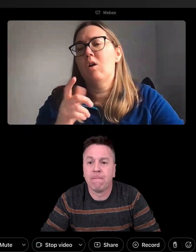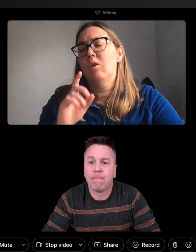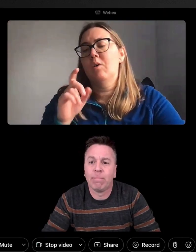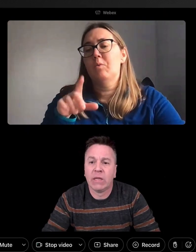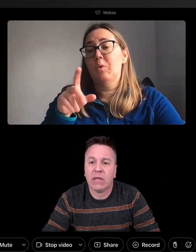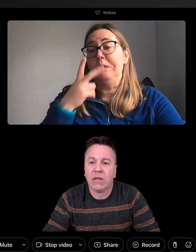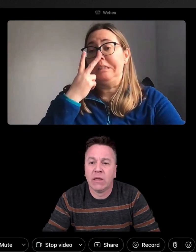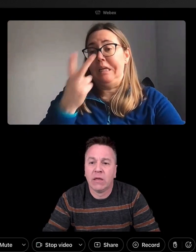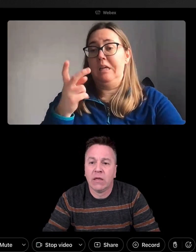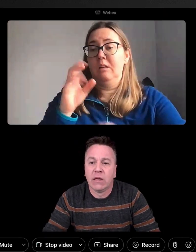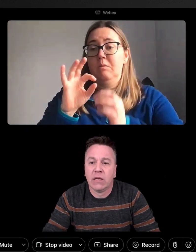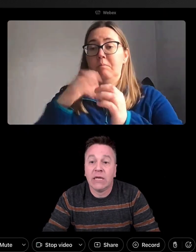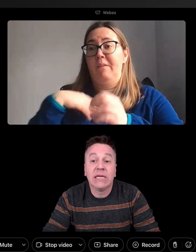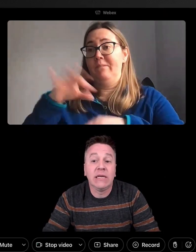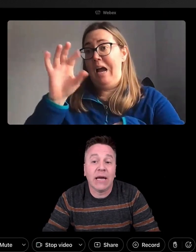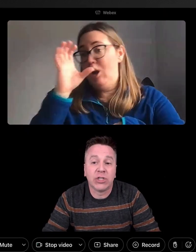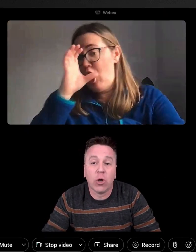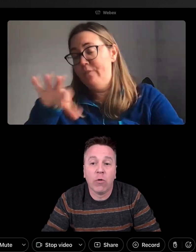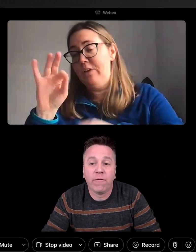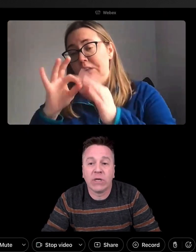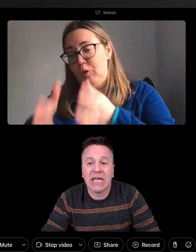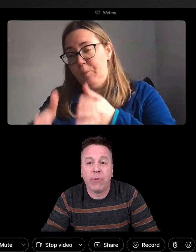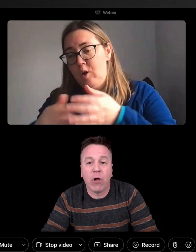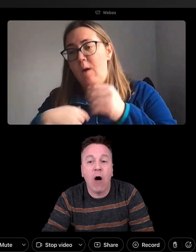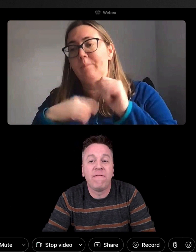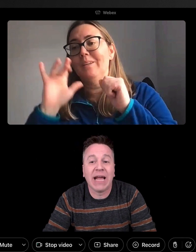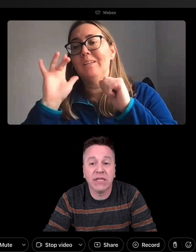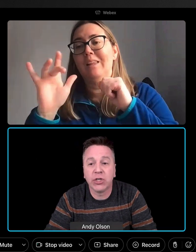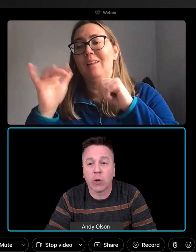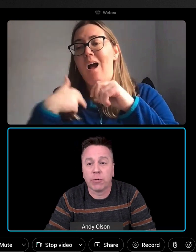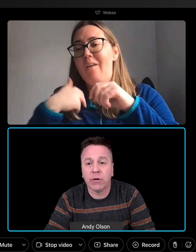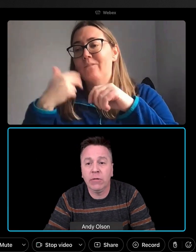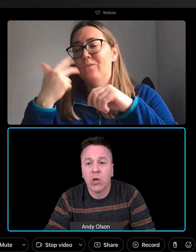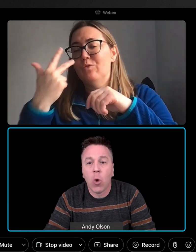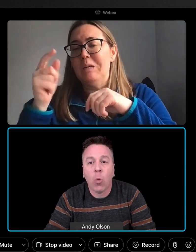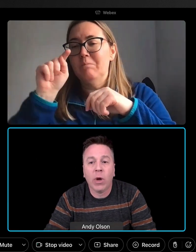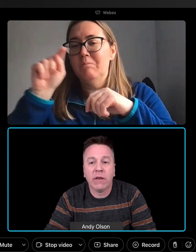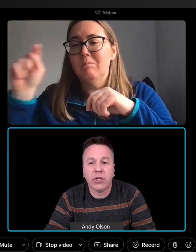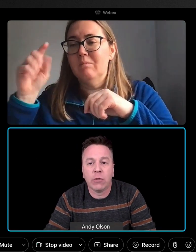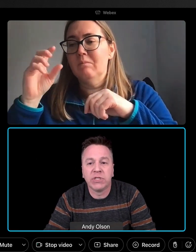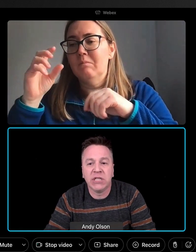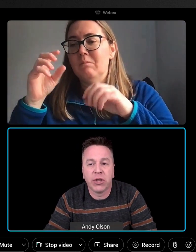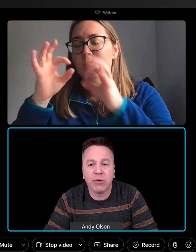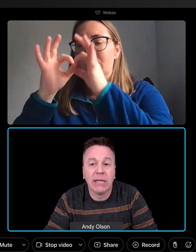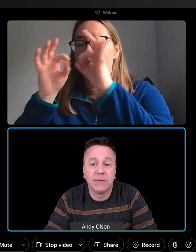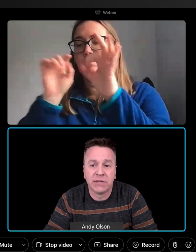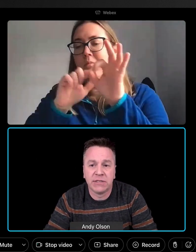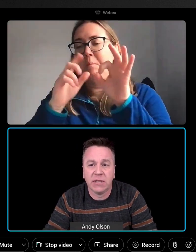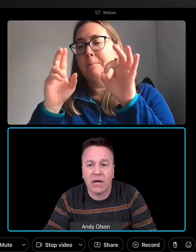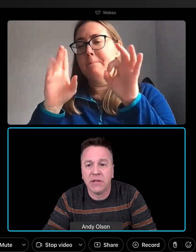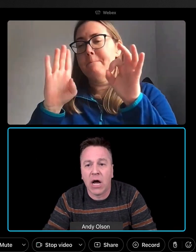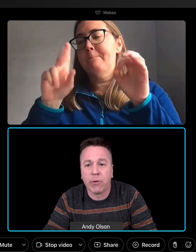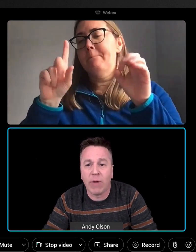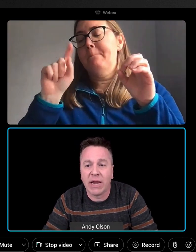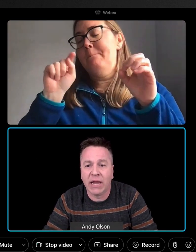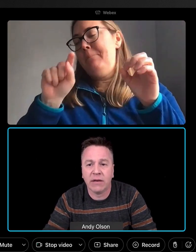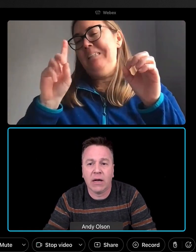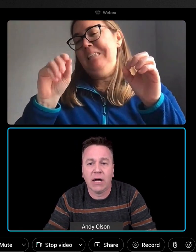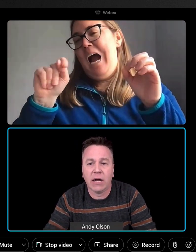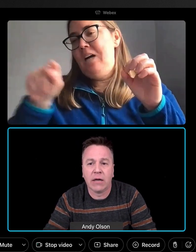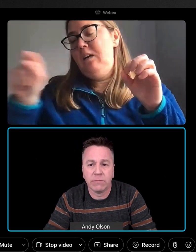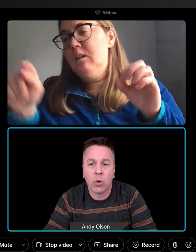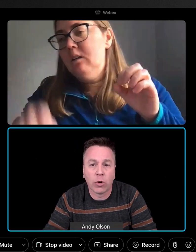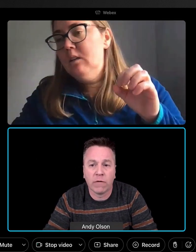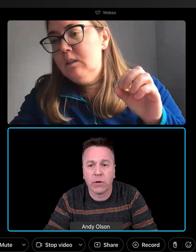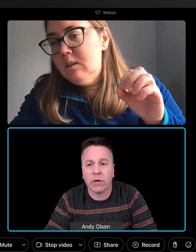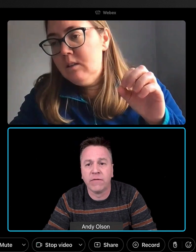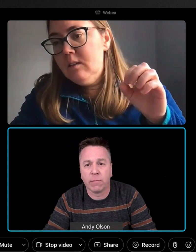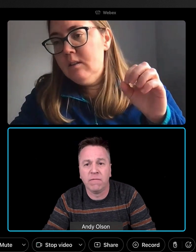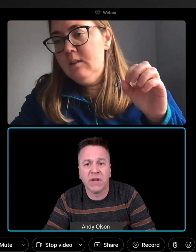Yeah, so for example, I'll find the interpreter when you'll see the three ellipses on the upper right hand corner of their video.